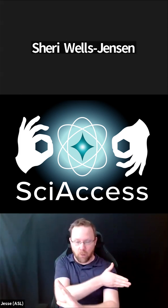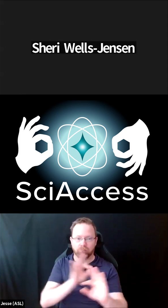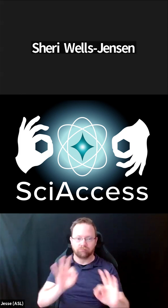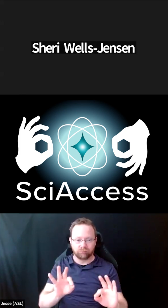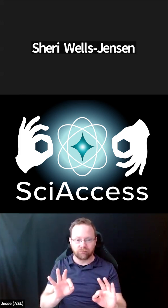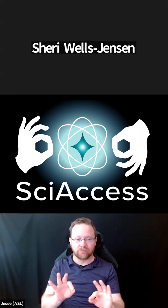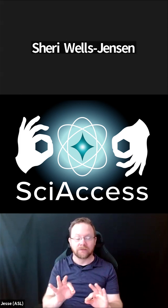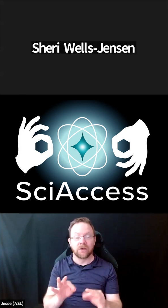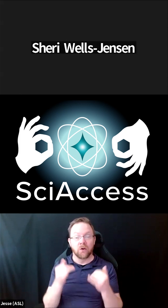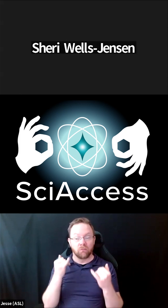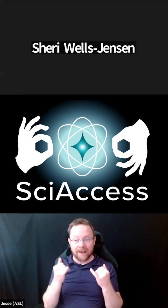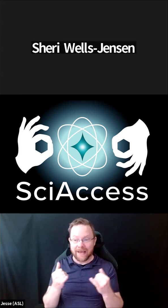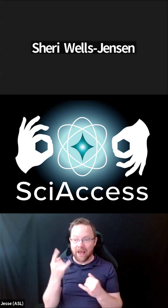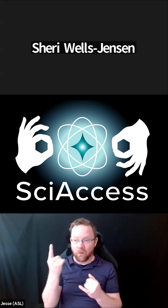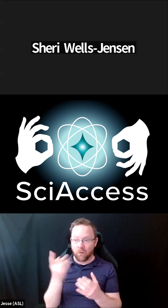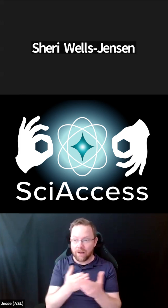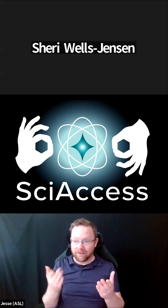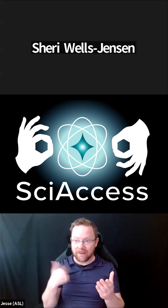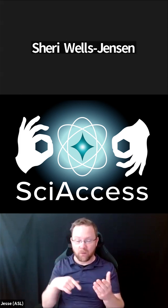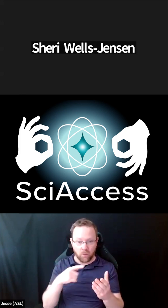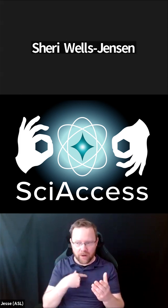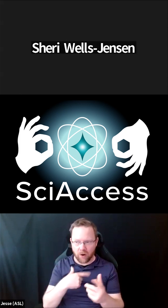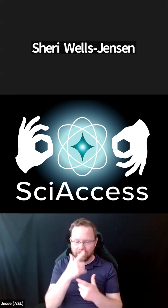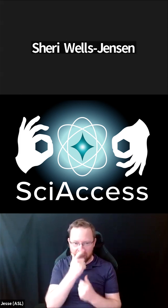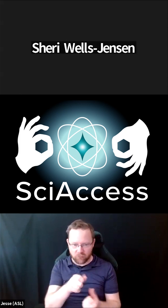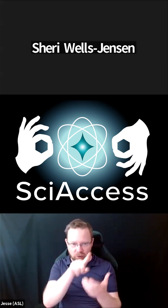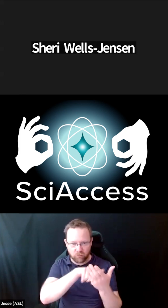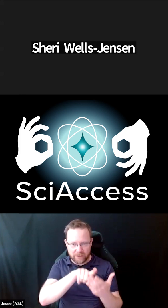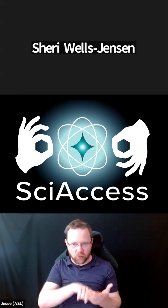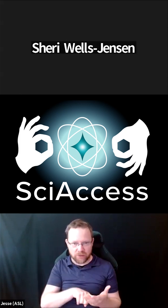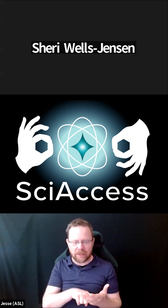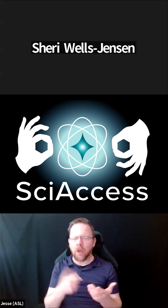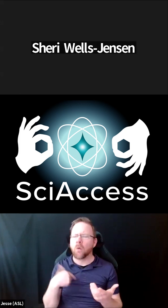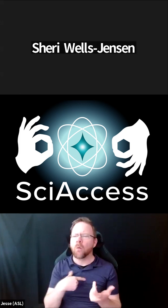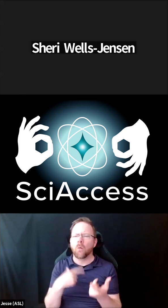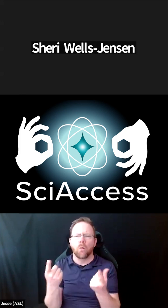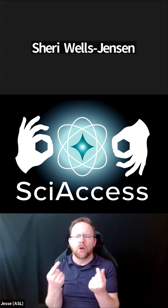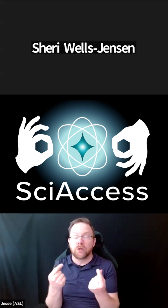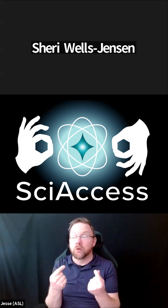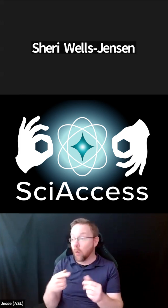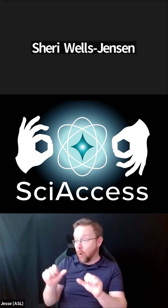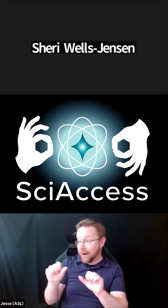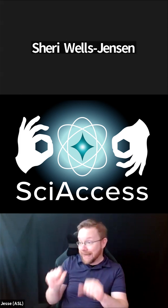what do we do, can be and how do we have disabled folks in outer space?